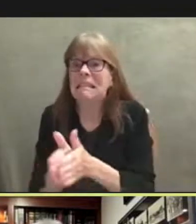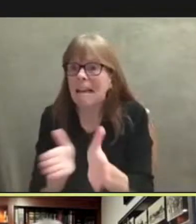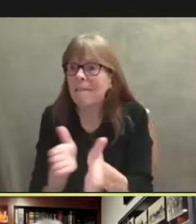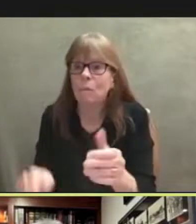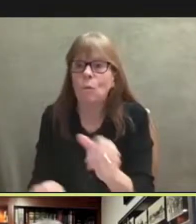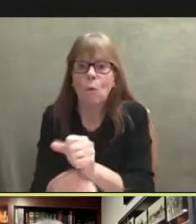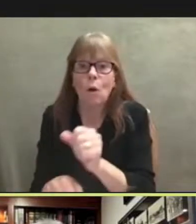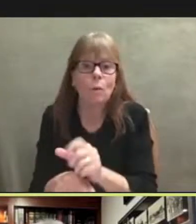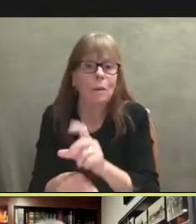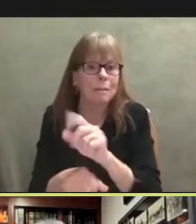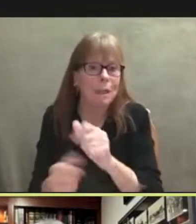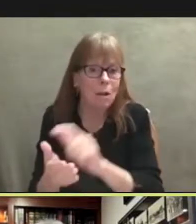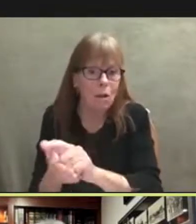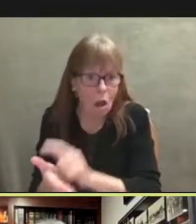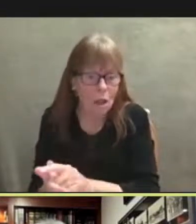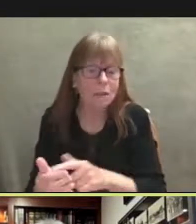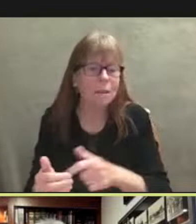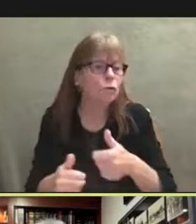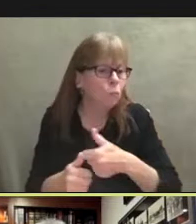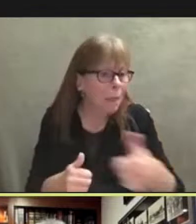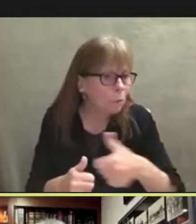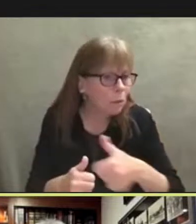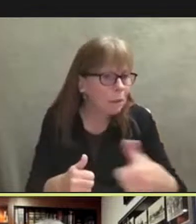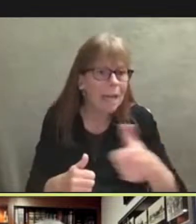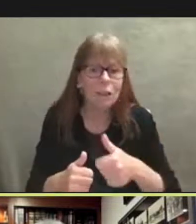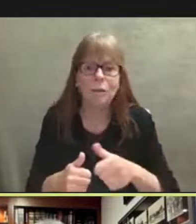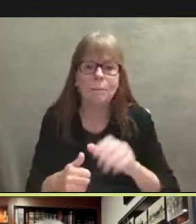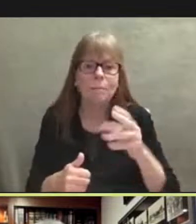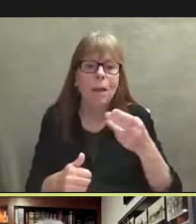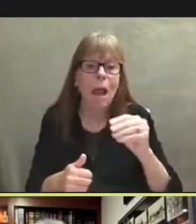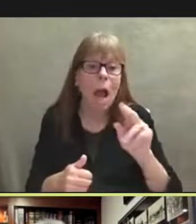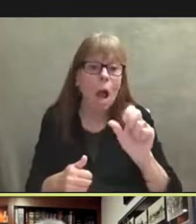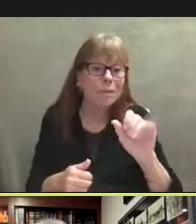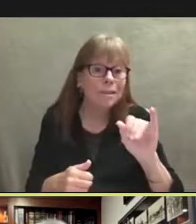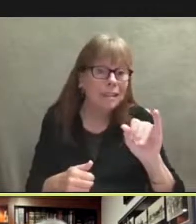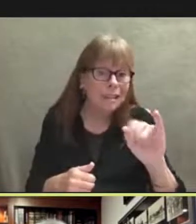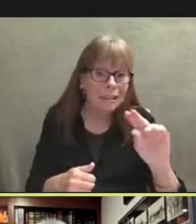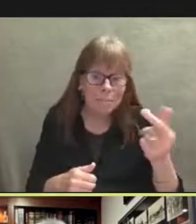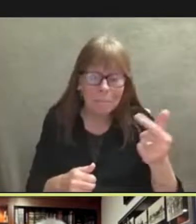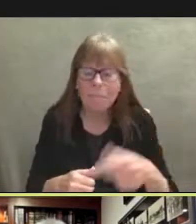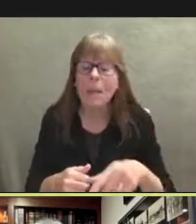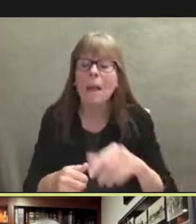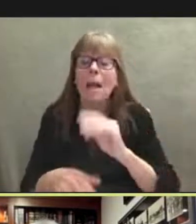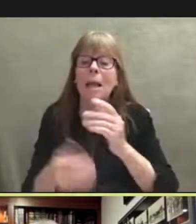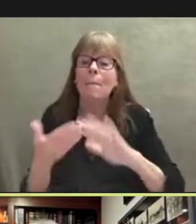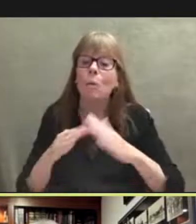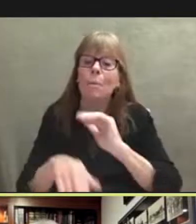transportation, housing, community-based services for independent living, educating children with